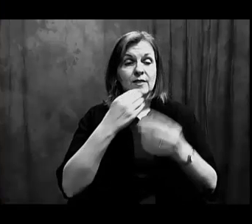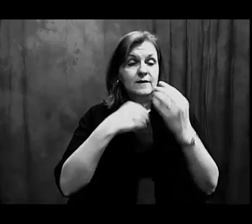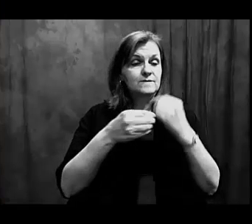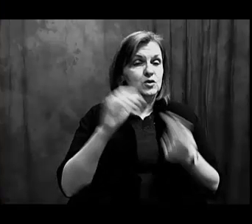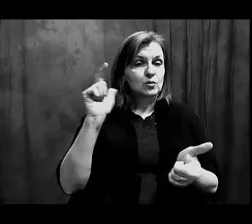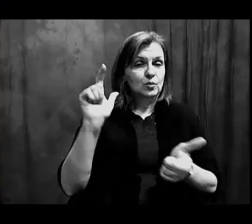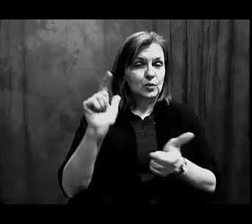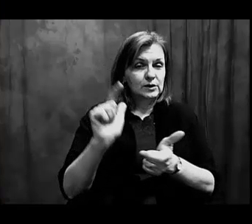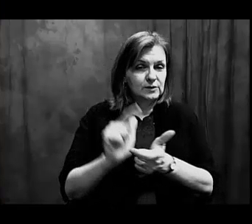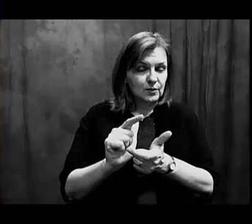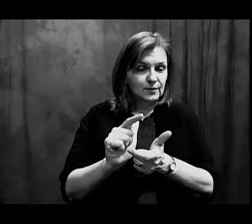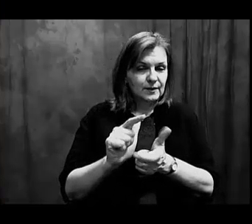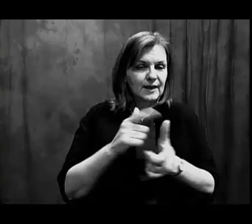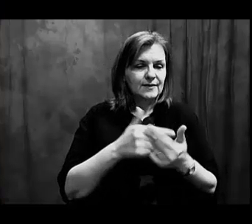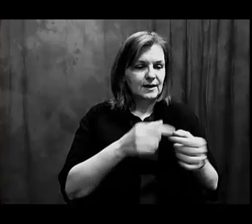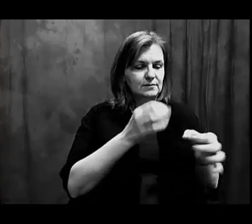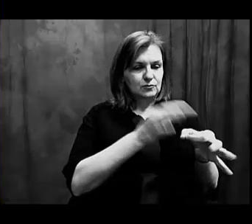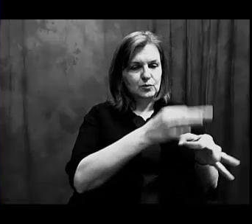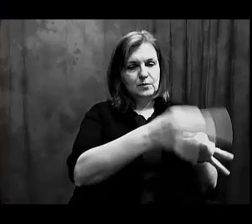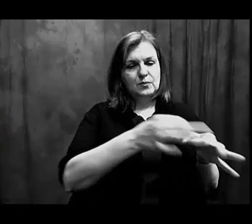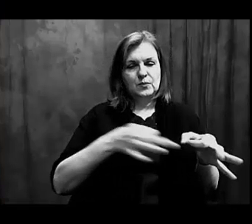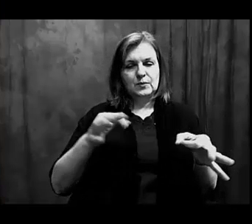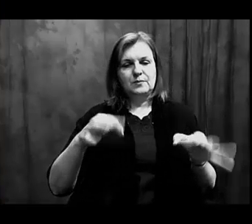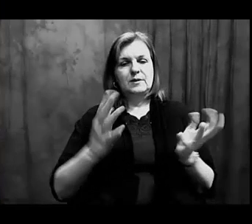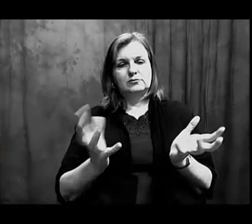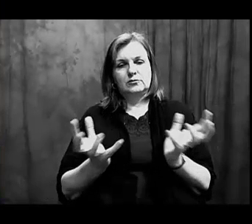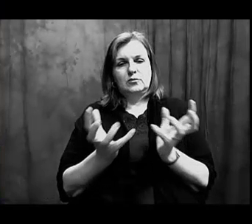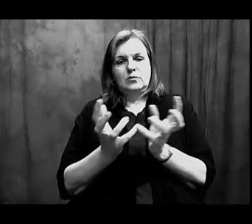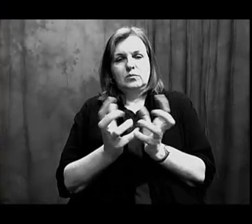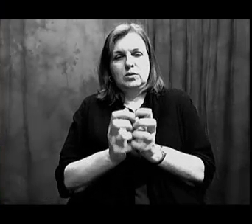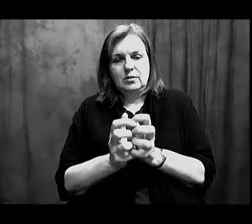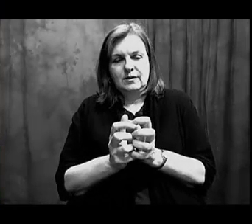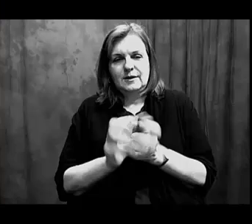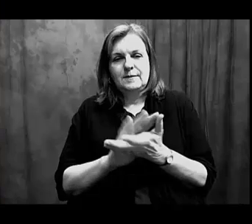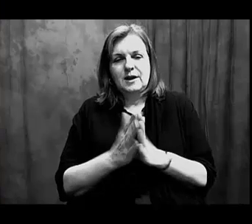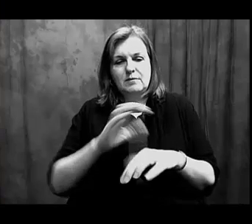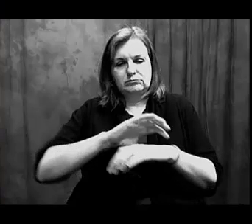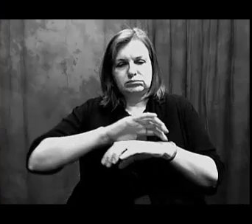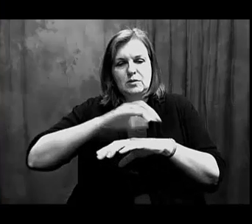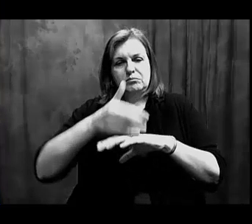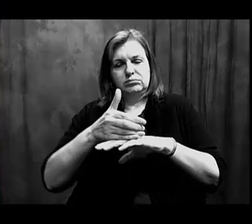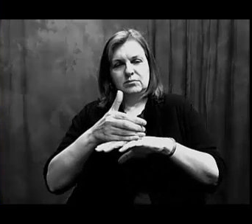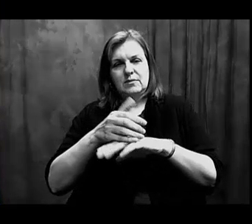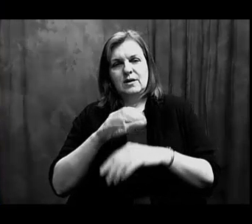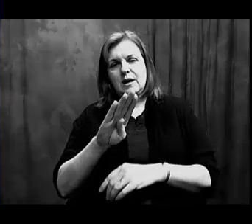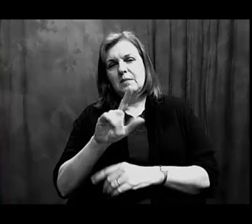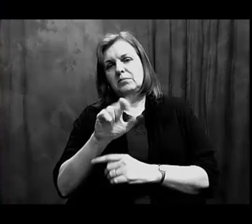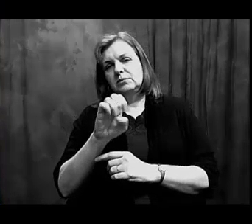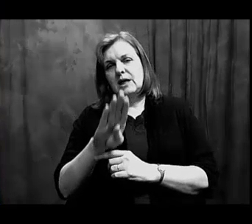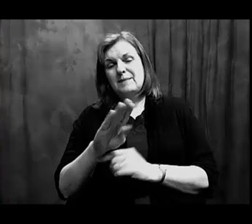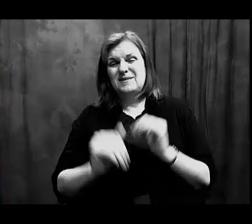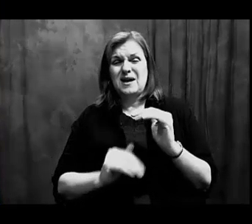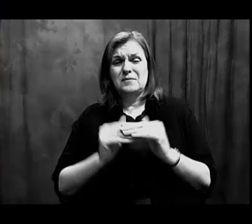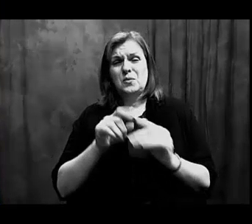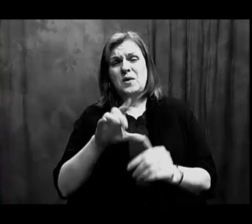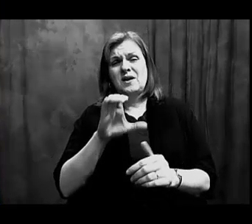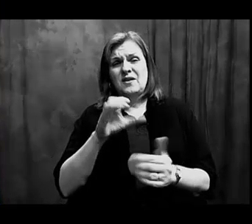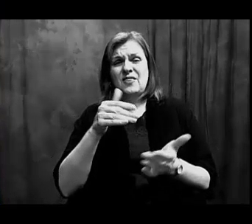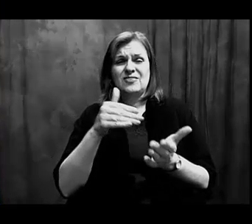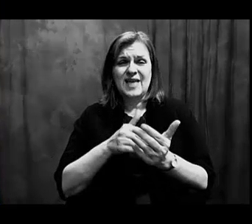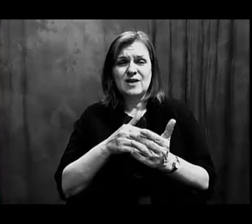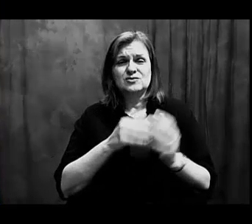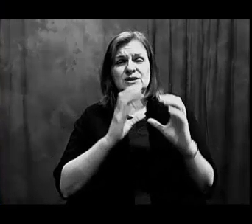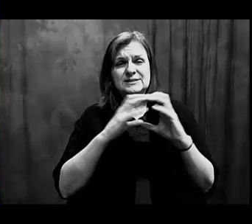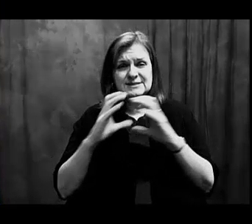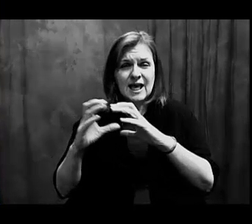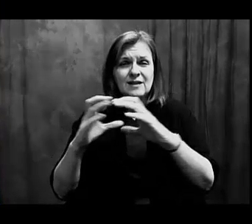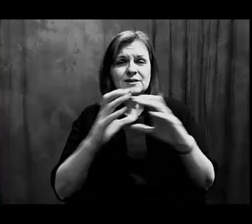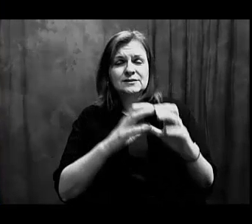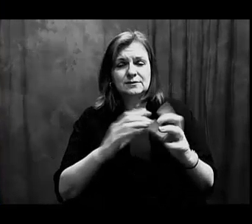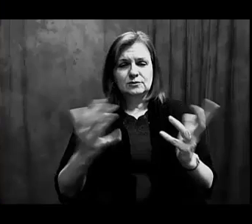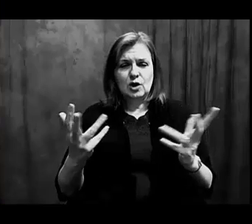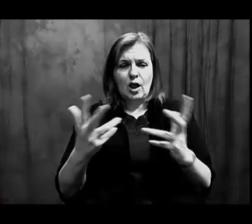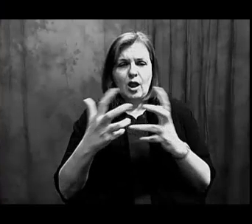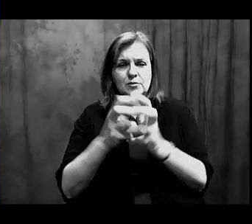it will actually group into these slime-looking things, globs, up to 100,000 cells individual cells coming together